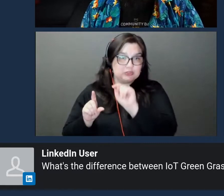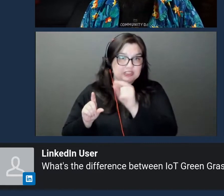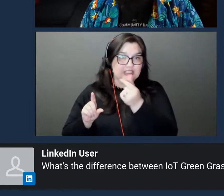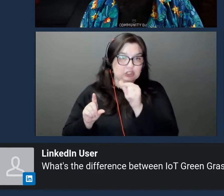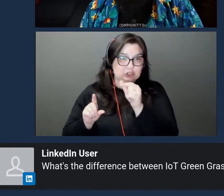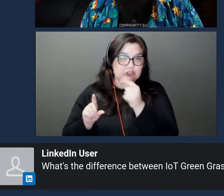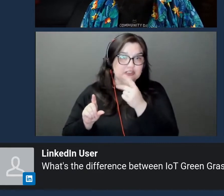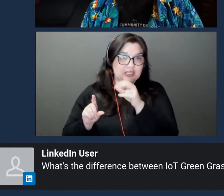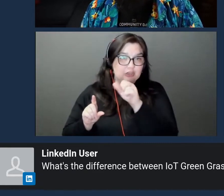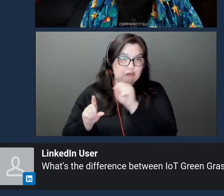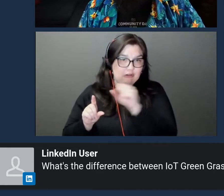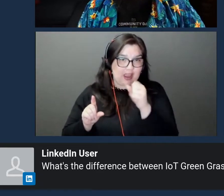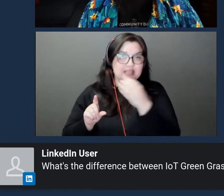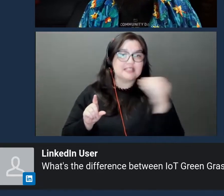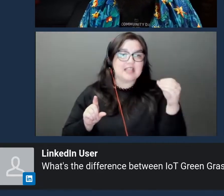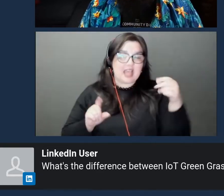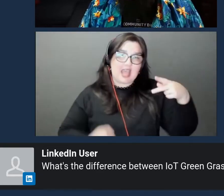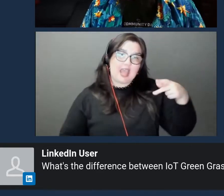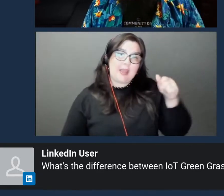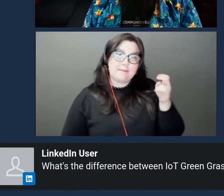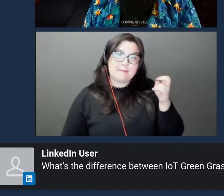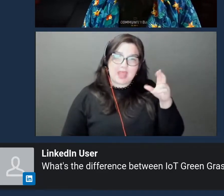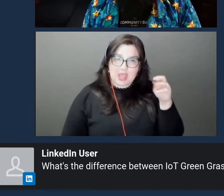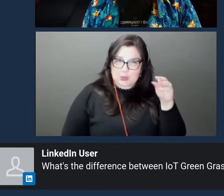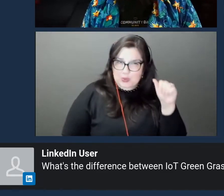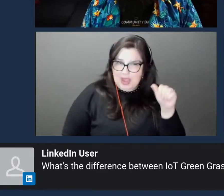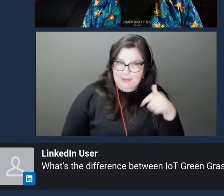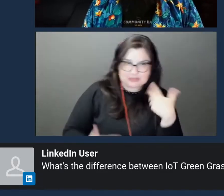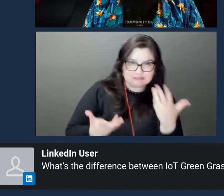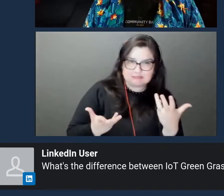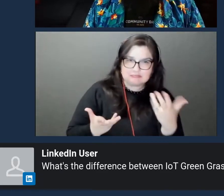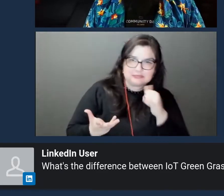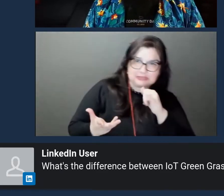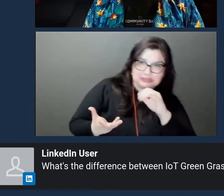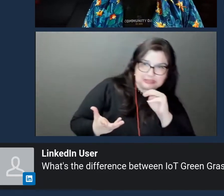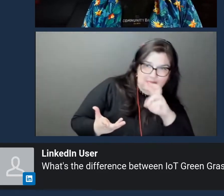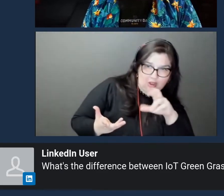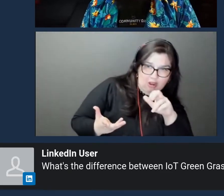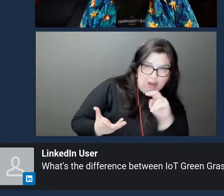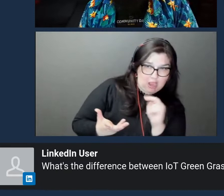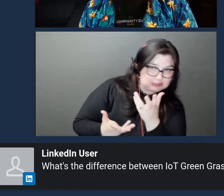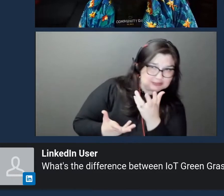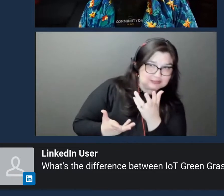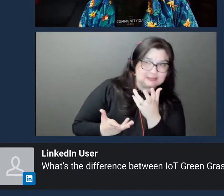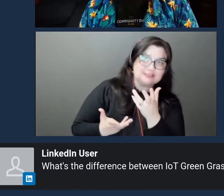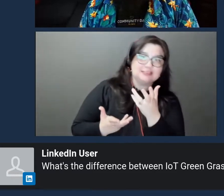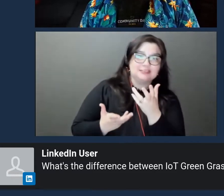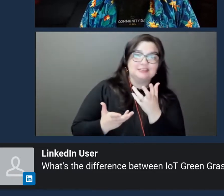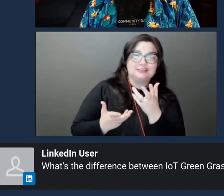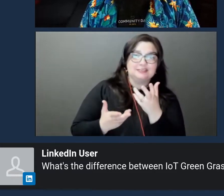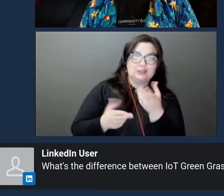But similar but different. So Imran, what's your quick differentiation thing that,